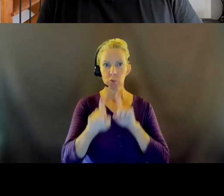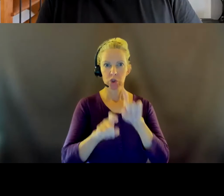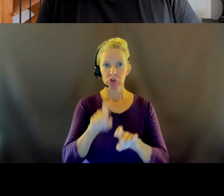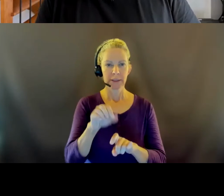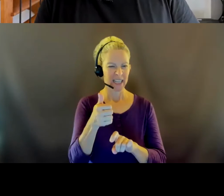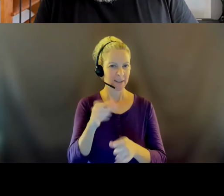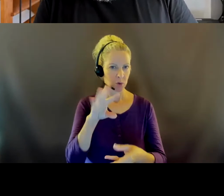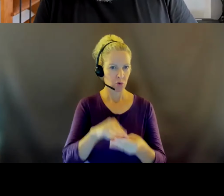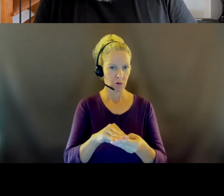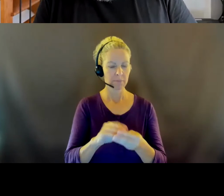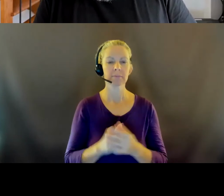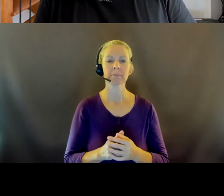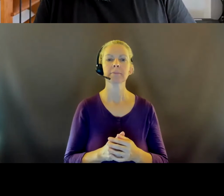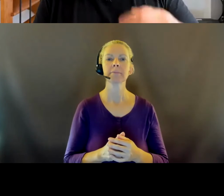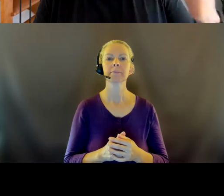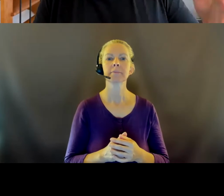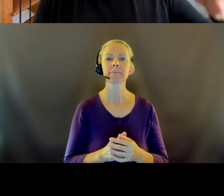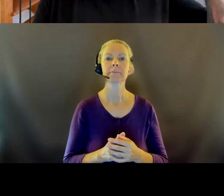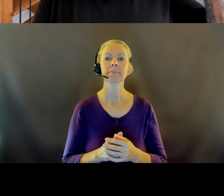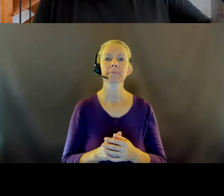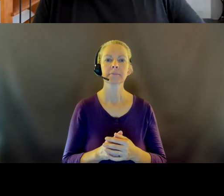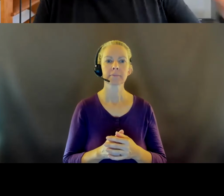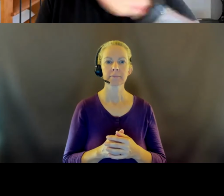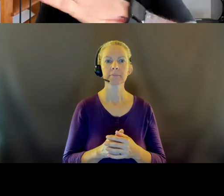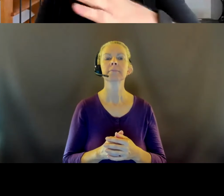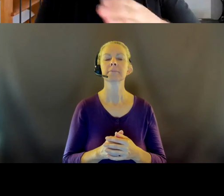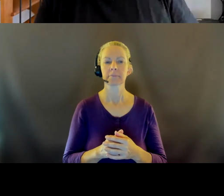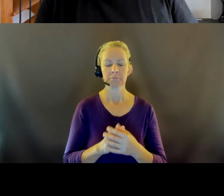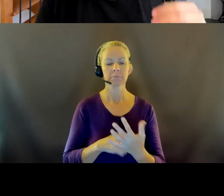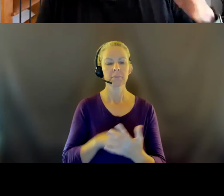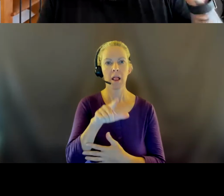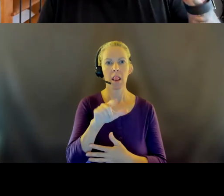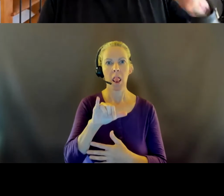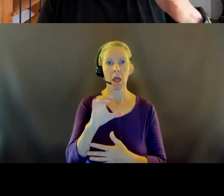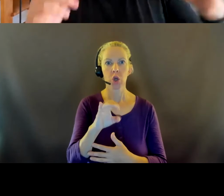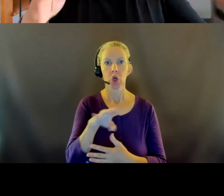All of those questions are on a Likert scale. Basically from never to always.